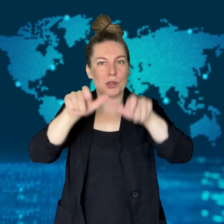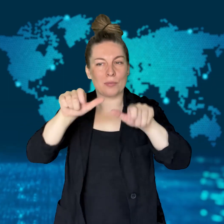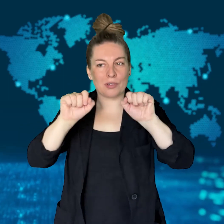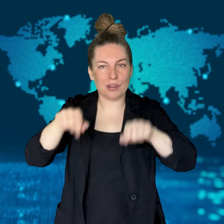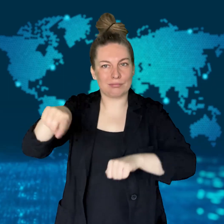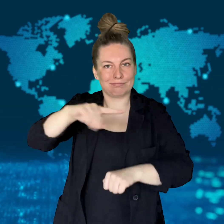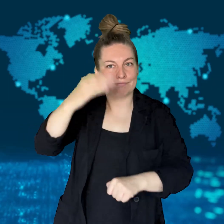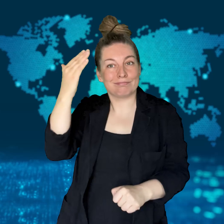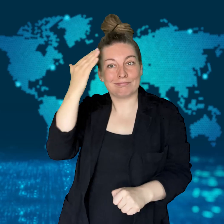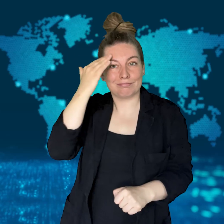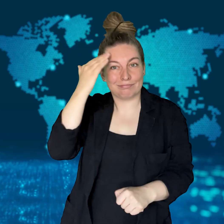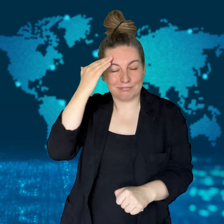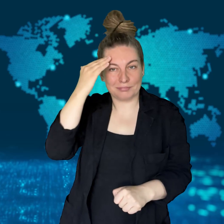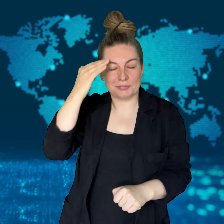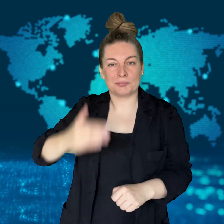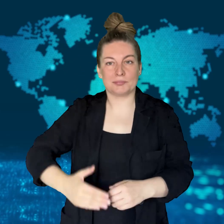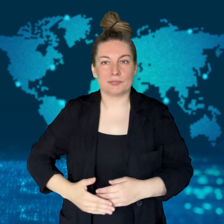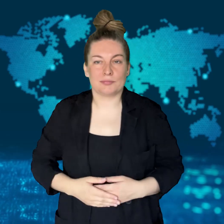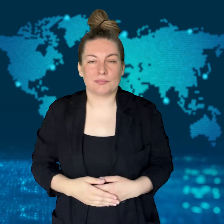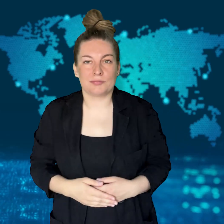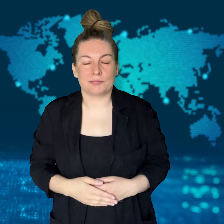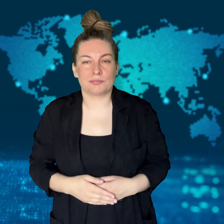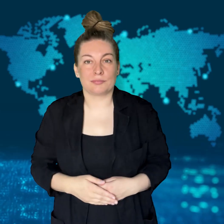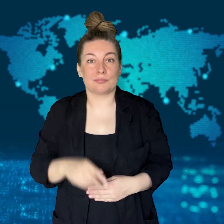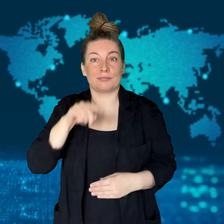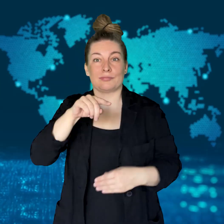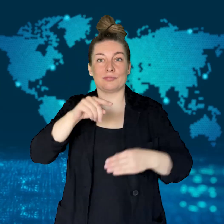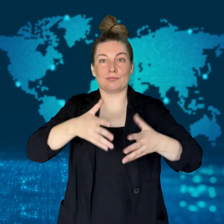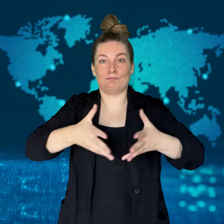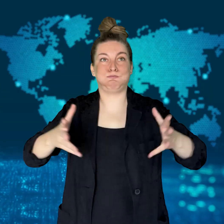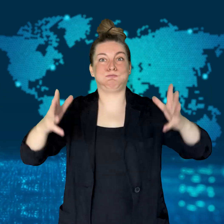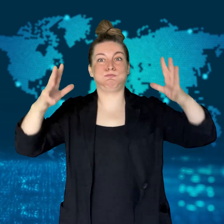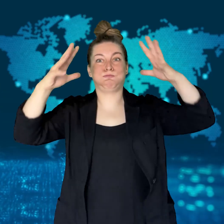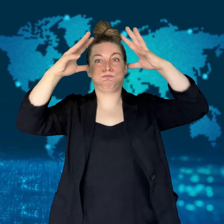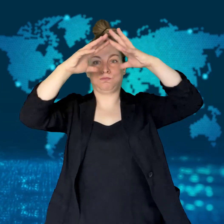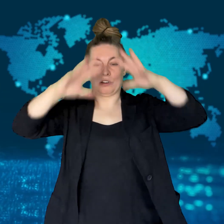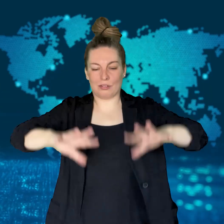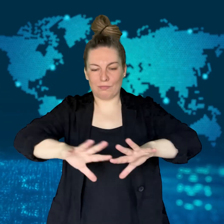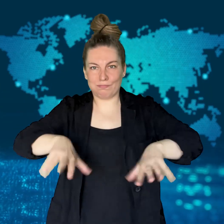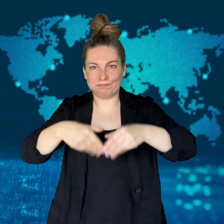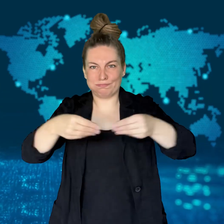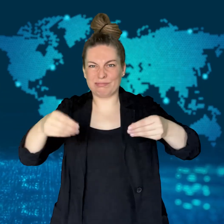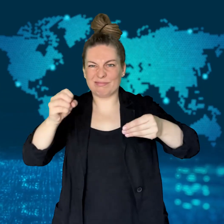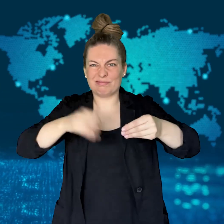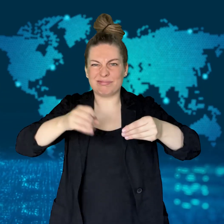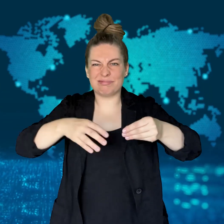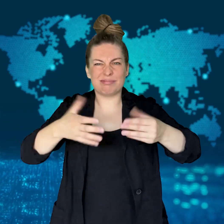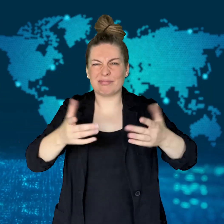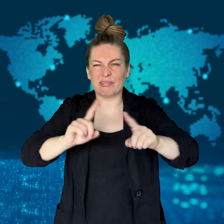Tied to those balloons were several kinds of trash - manure,